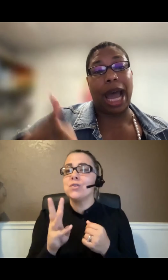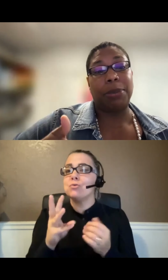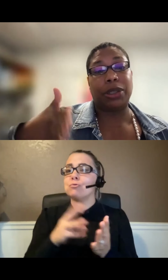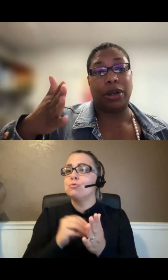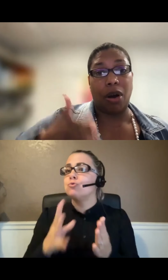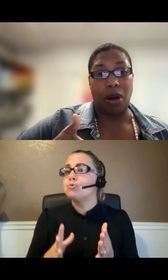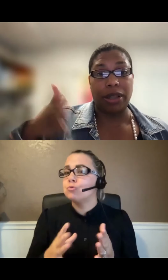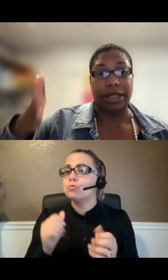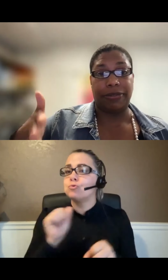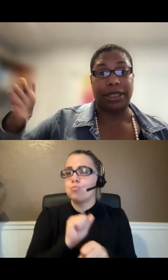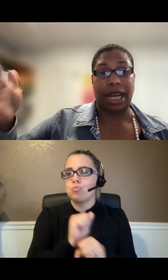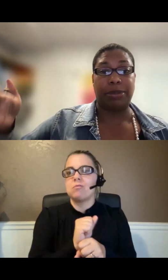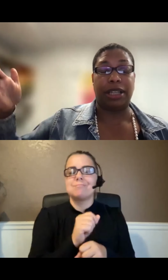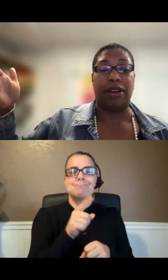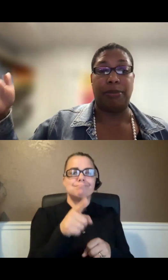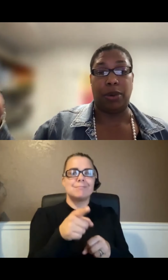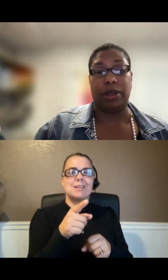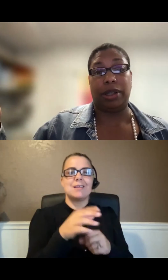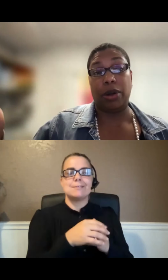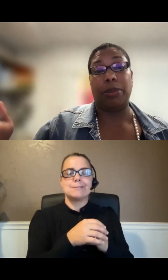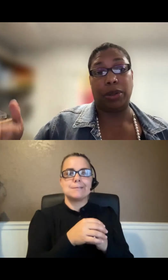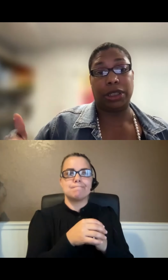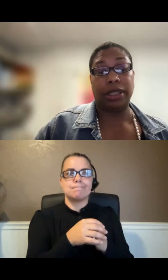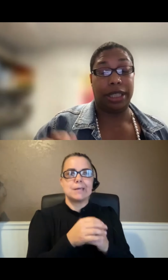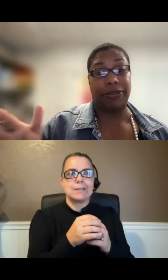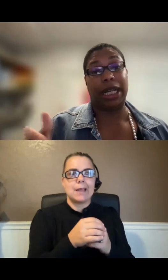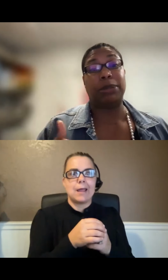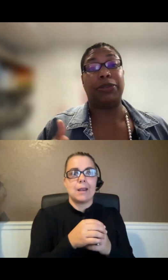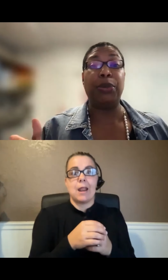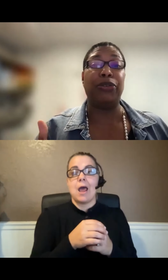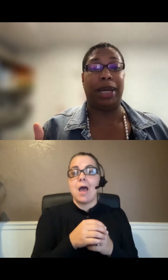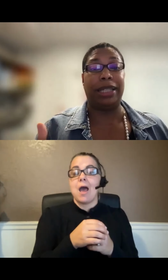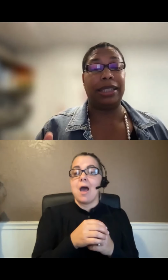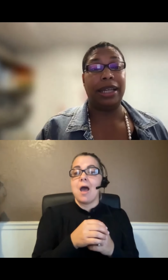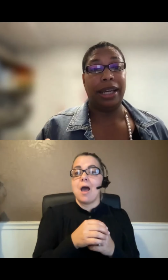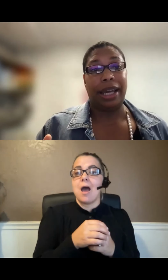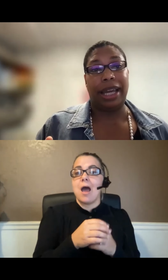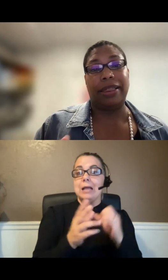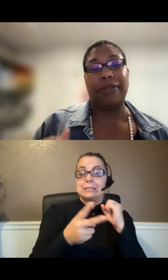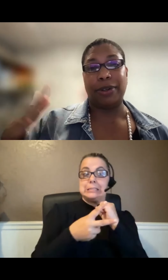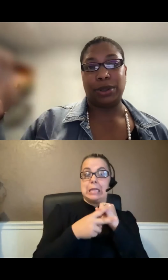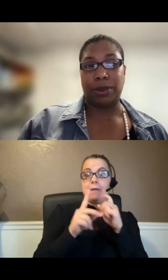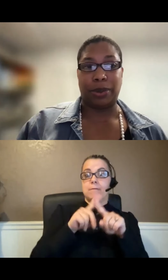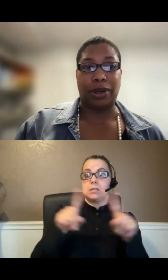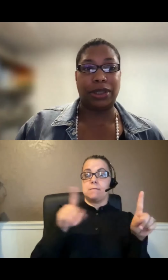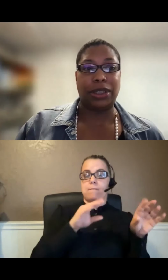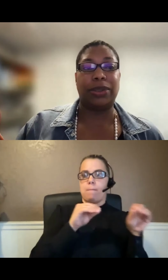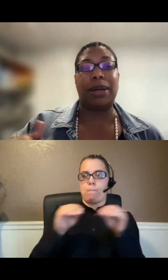captured all the different types of locomotion, the different types of movement, in the virtual world.